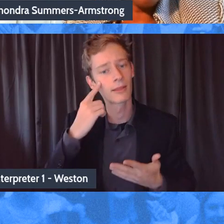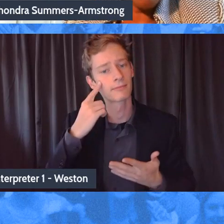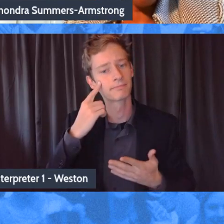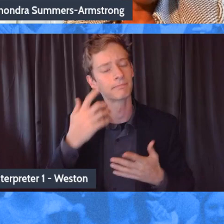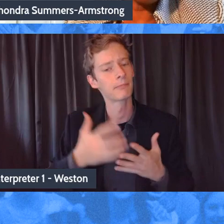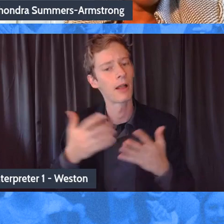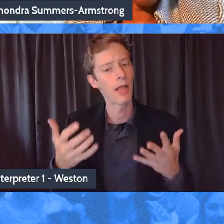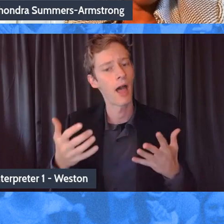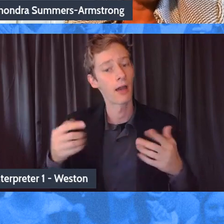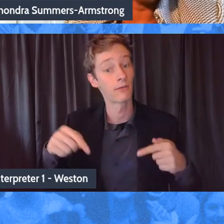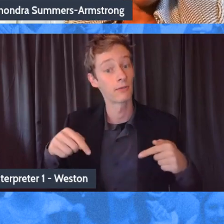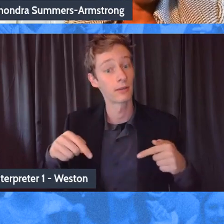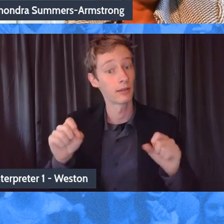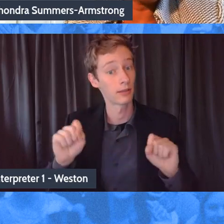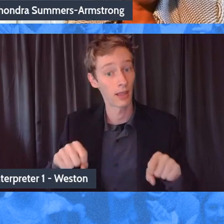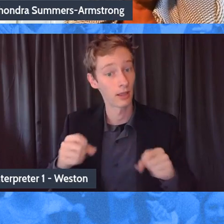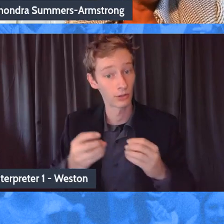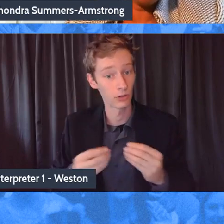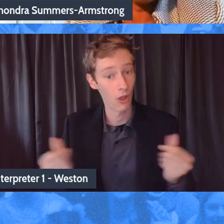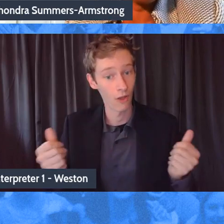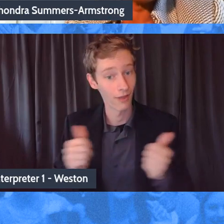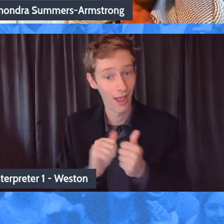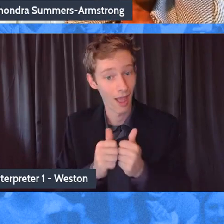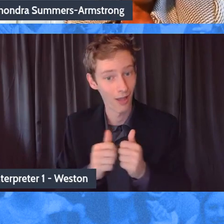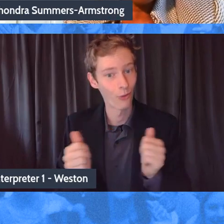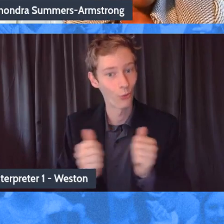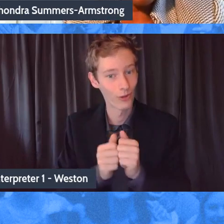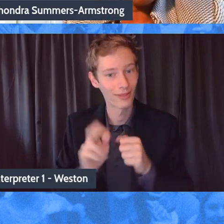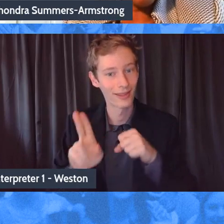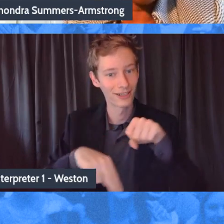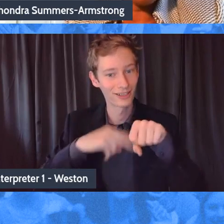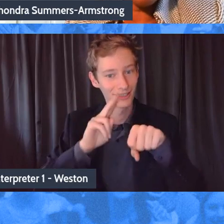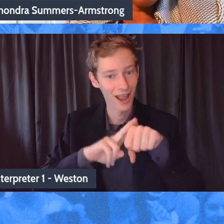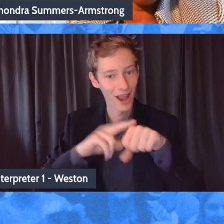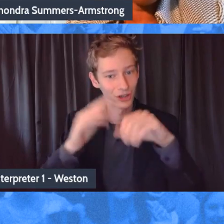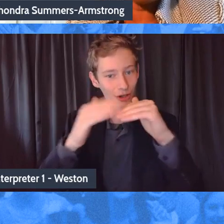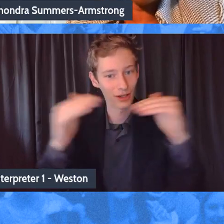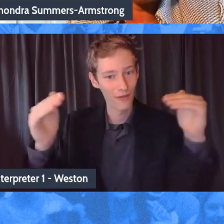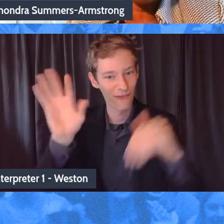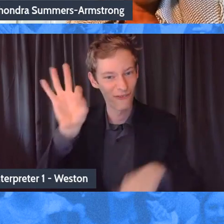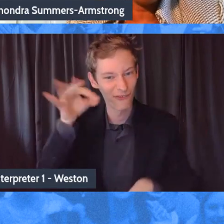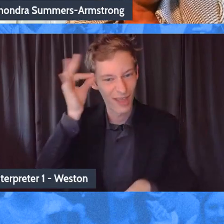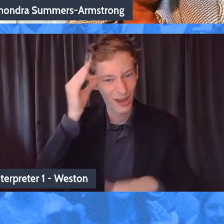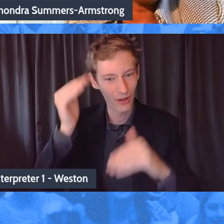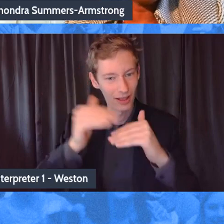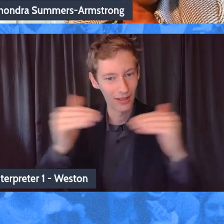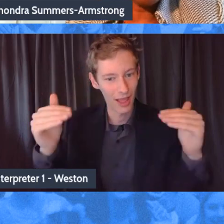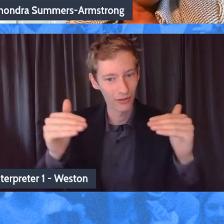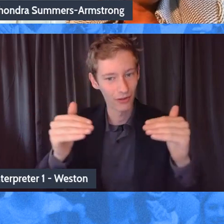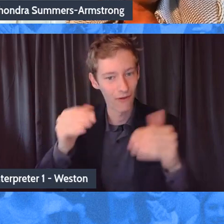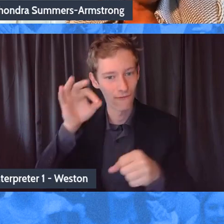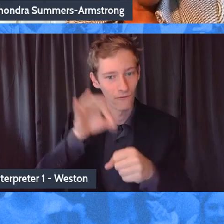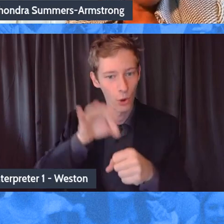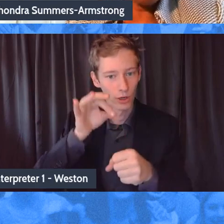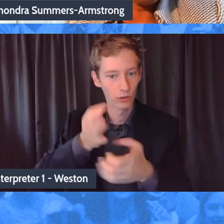and helped if we had a national voting rights bill, right? And I think that this is where